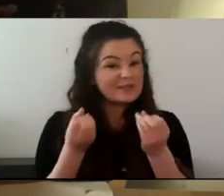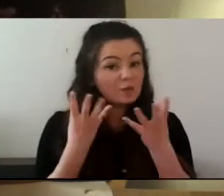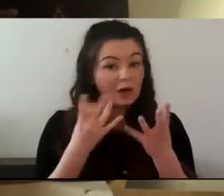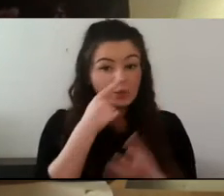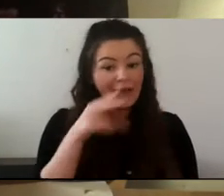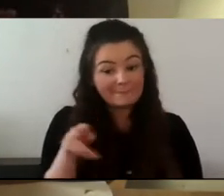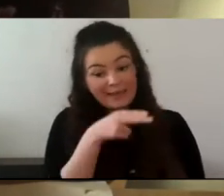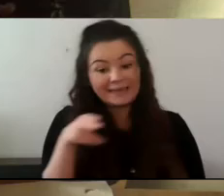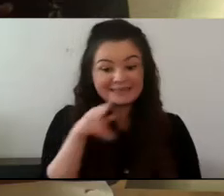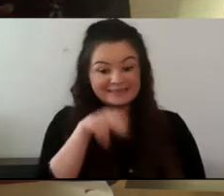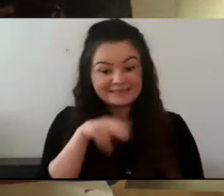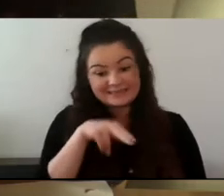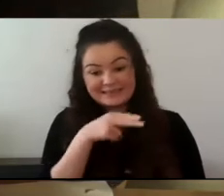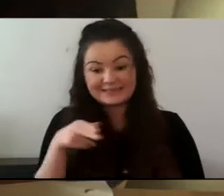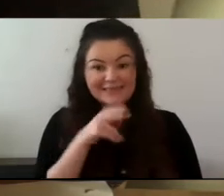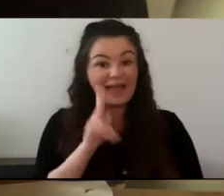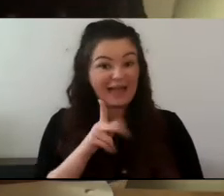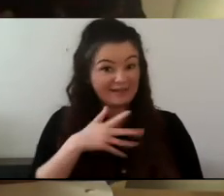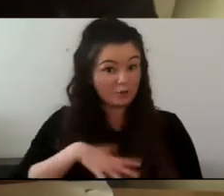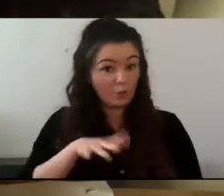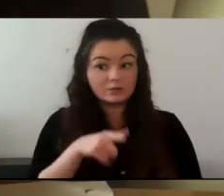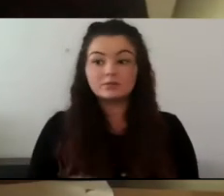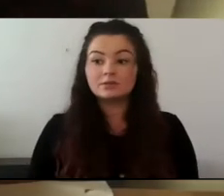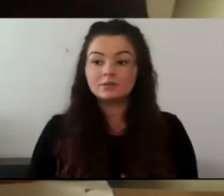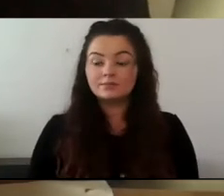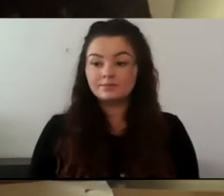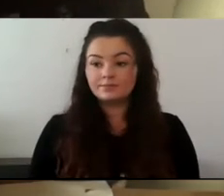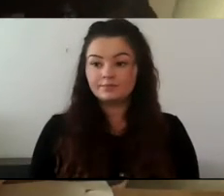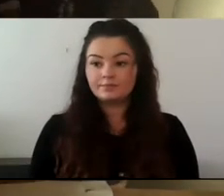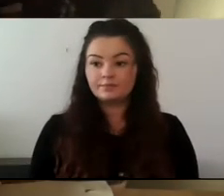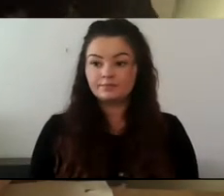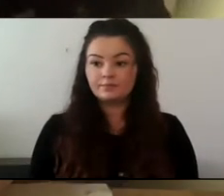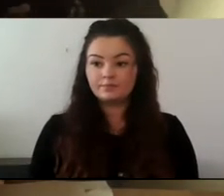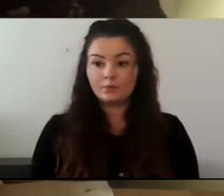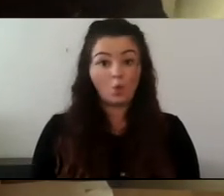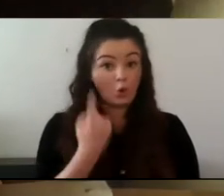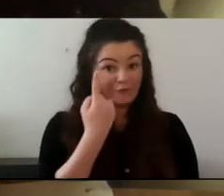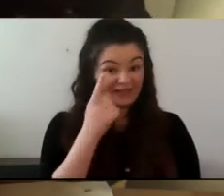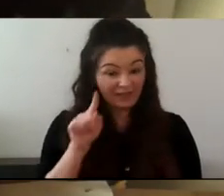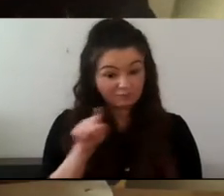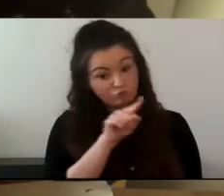again if you prefer, that's absolutely fine. Or use your finger, really press it down.